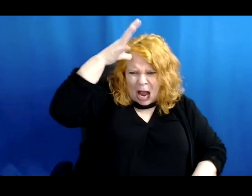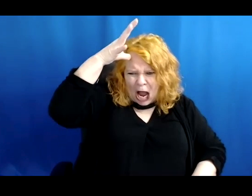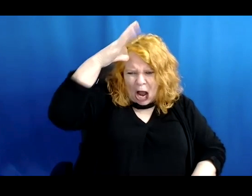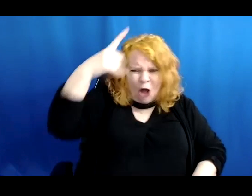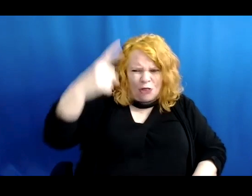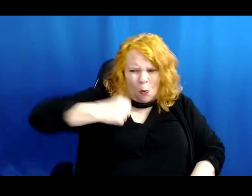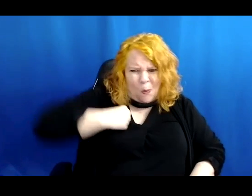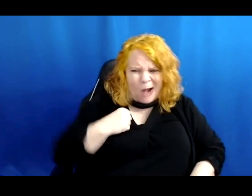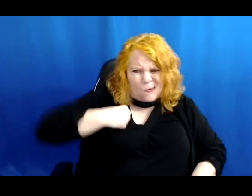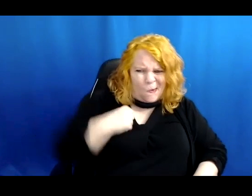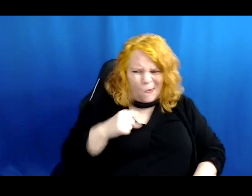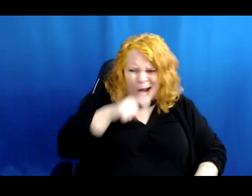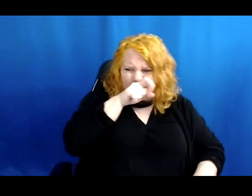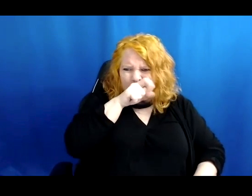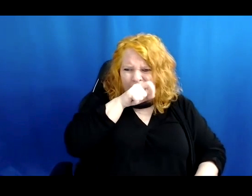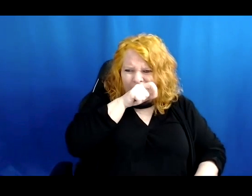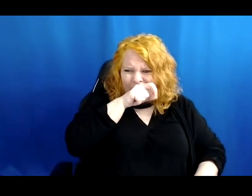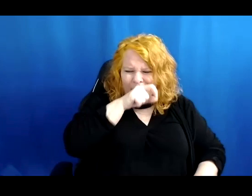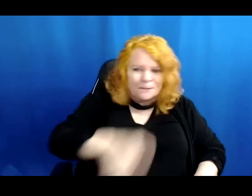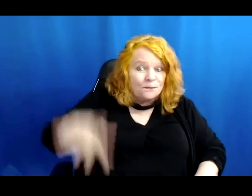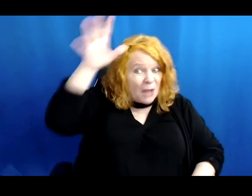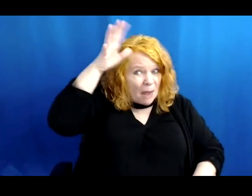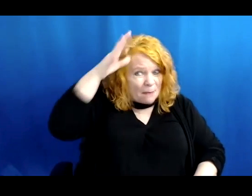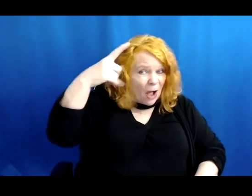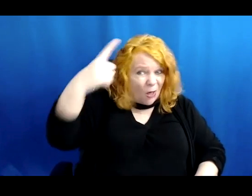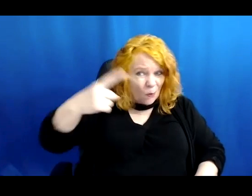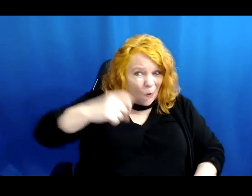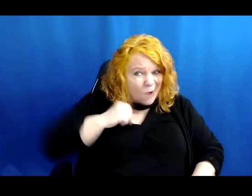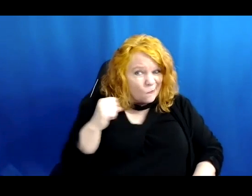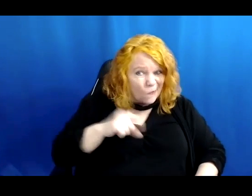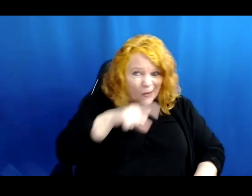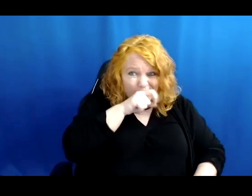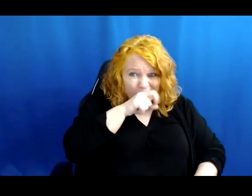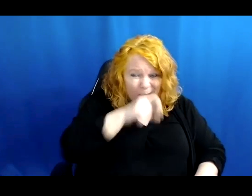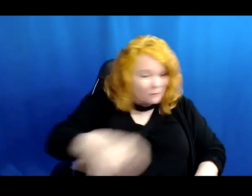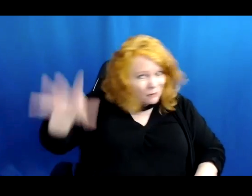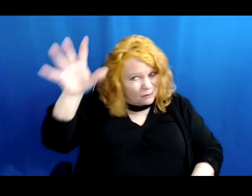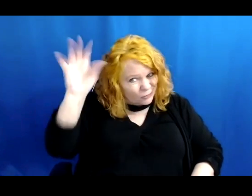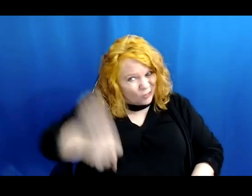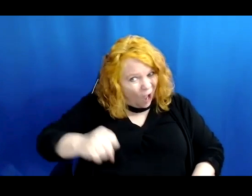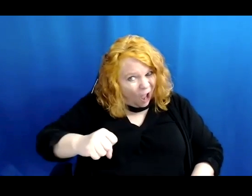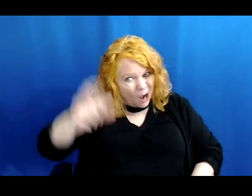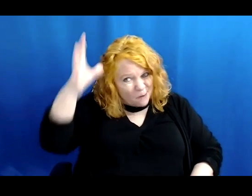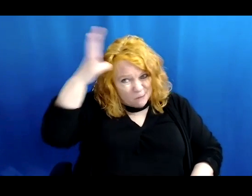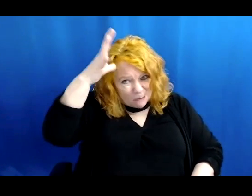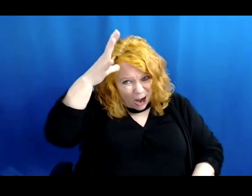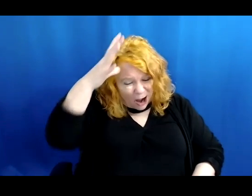yeah, Papa the One-Winged Parrot, yeah, Papa the One-Winged Parrot, yeah.